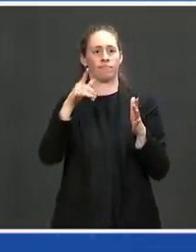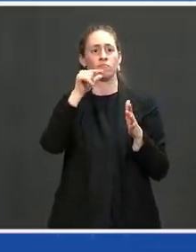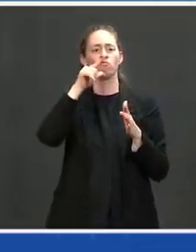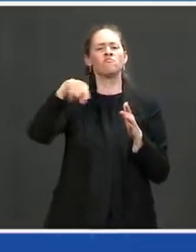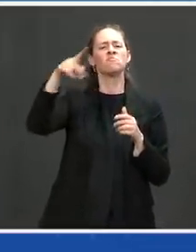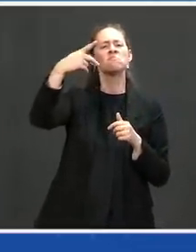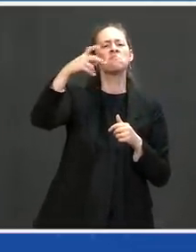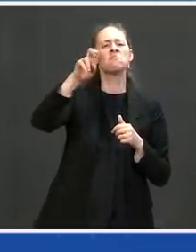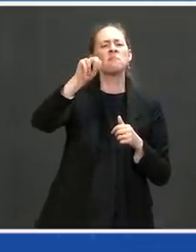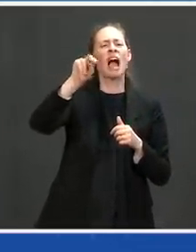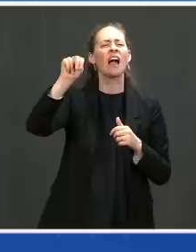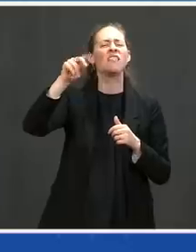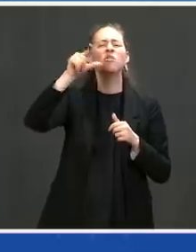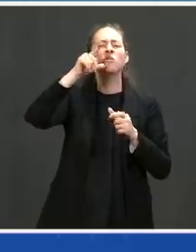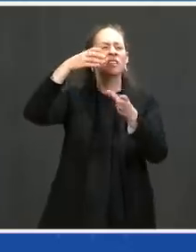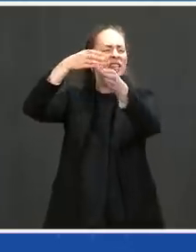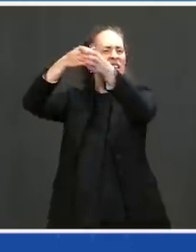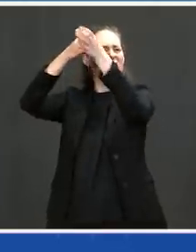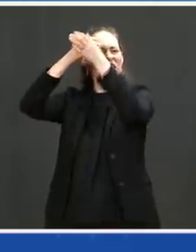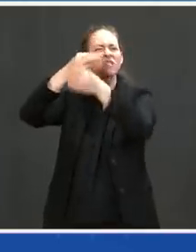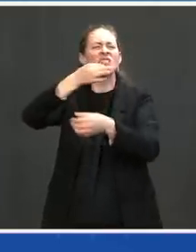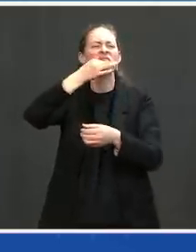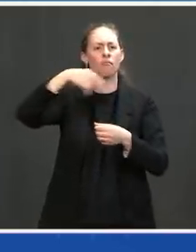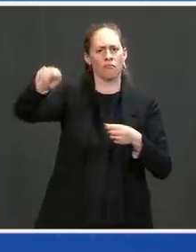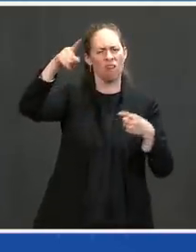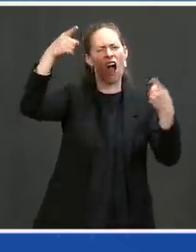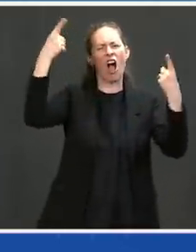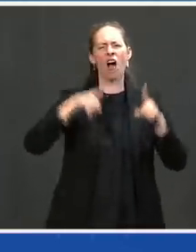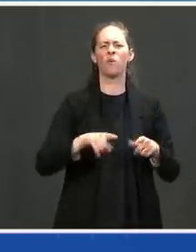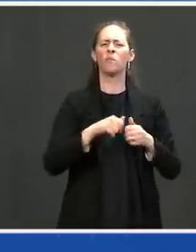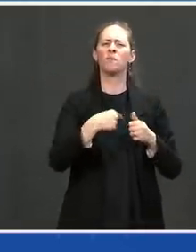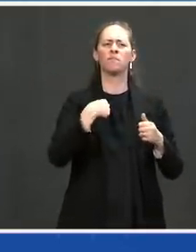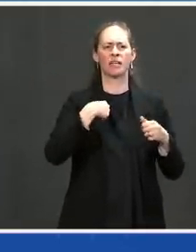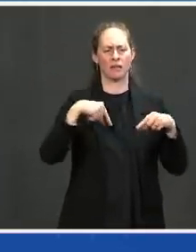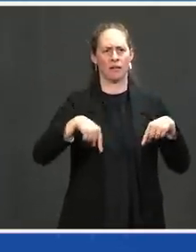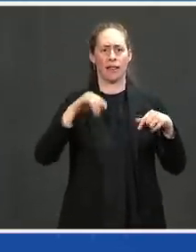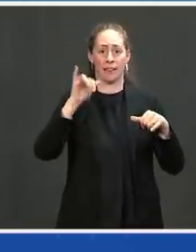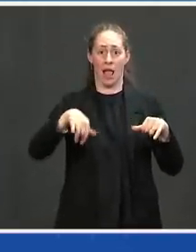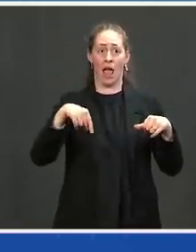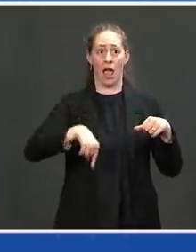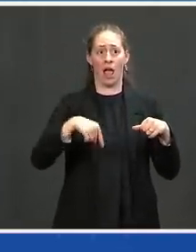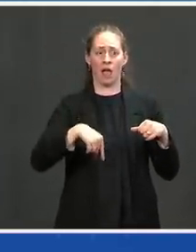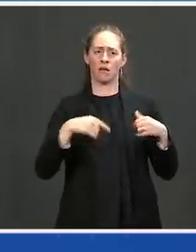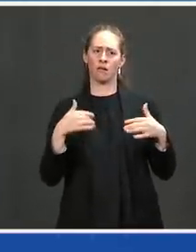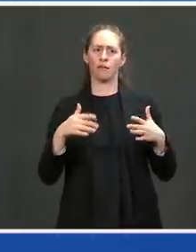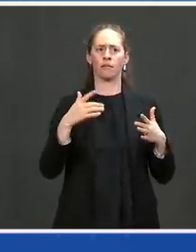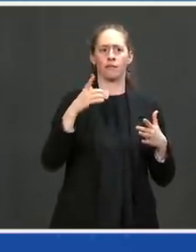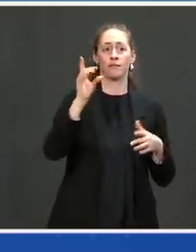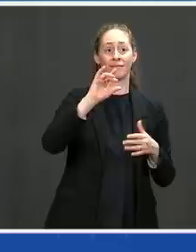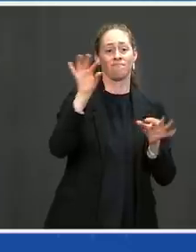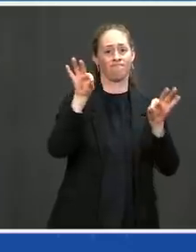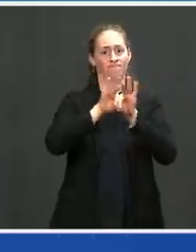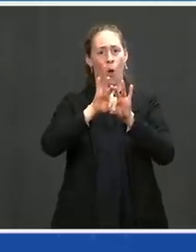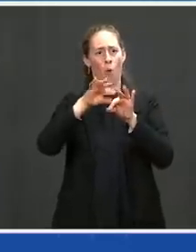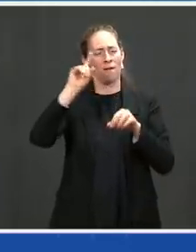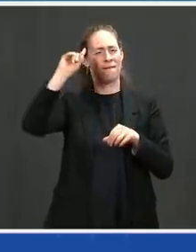that this is a battle between the utility of democracies in the 21st century and autocracies.